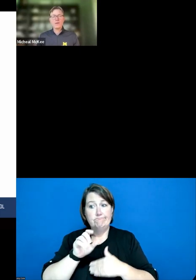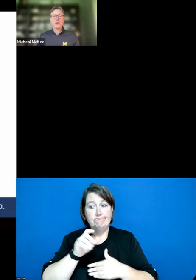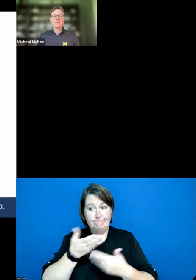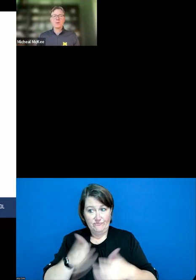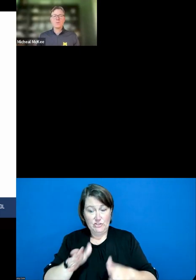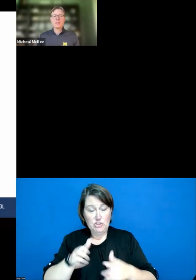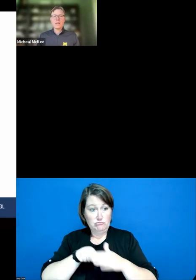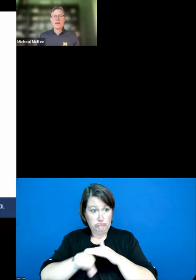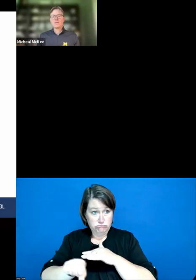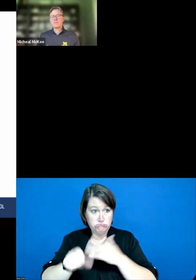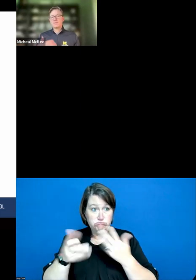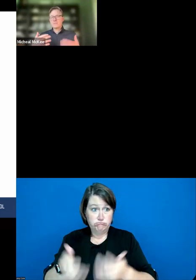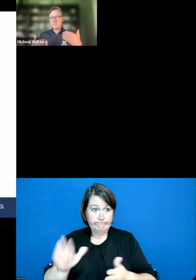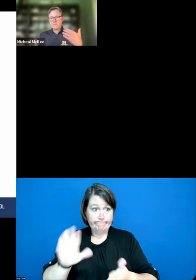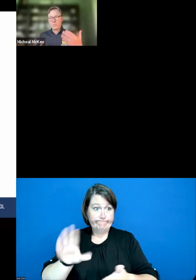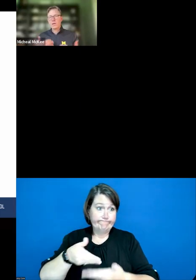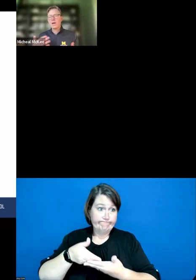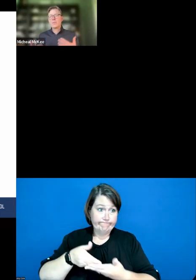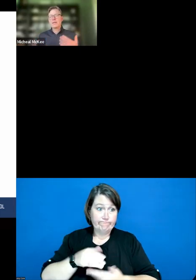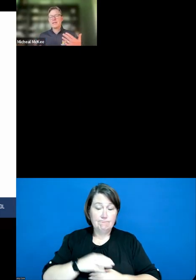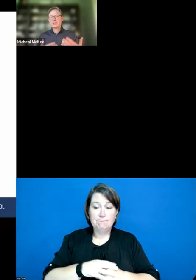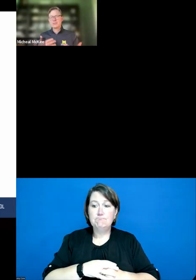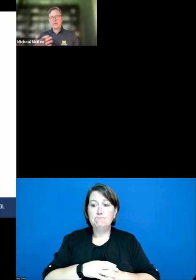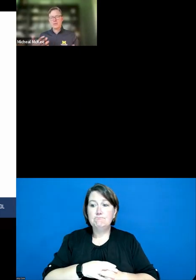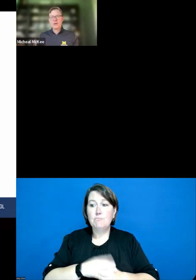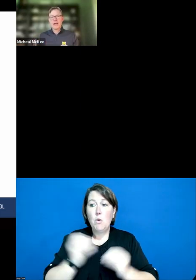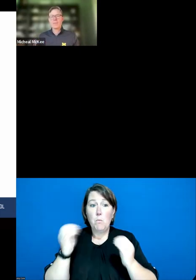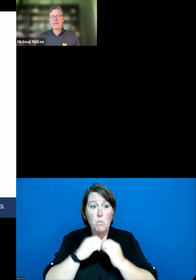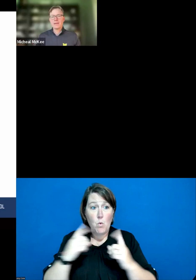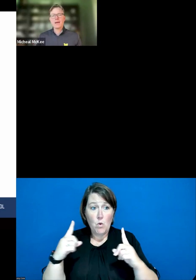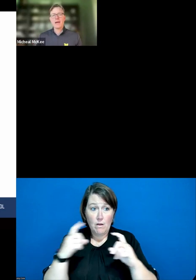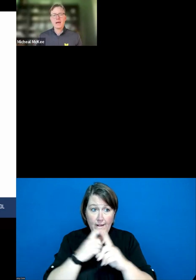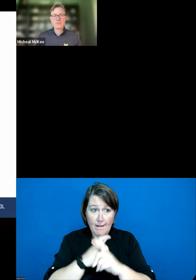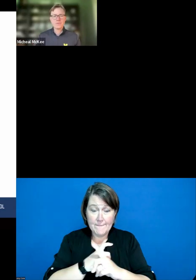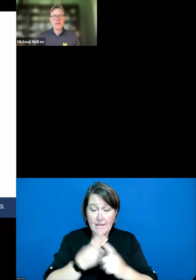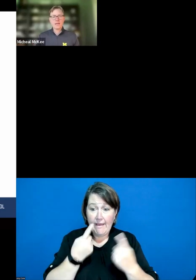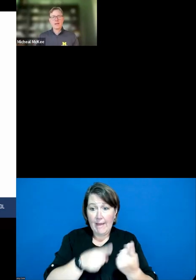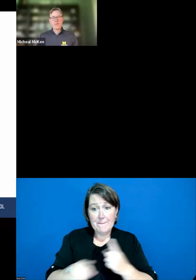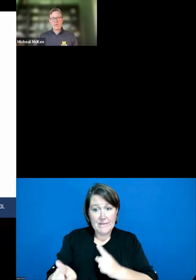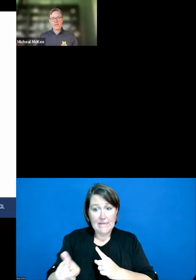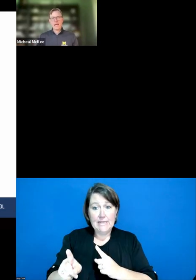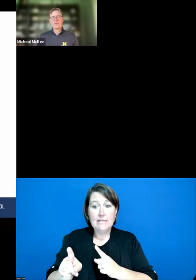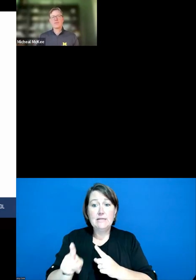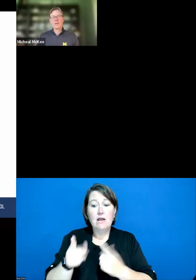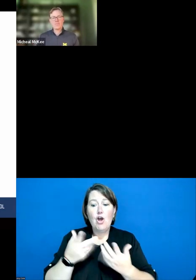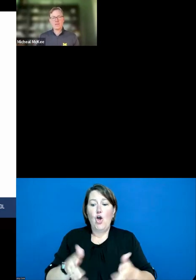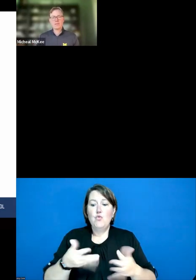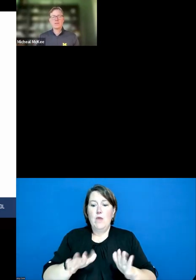And so again, more complications that are happening after they already have their infant.